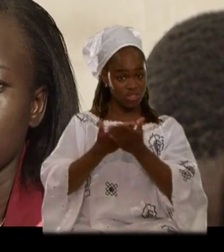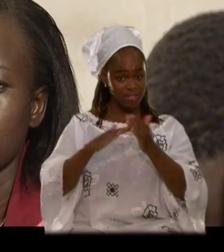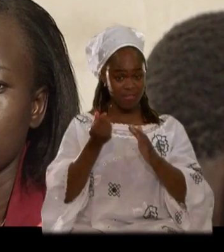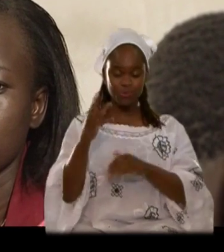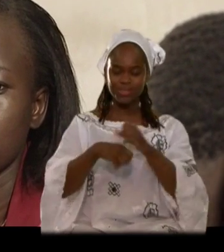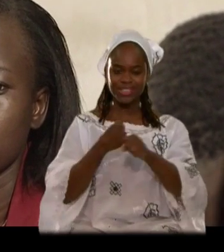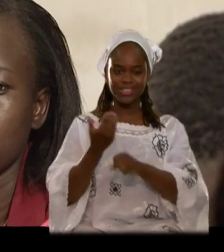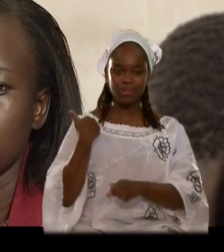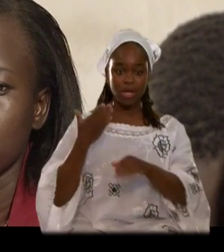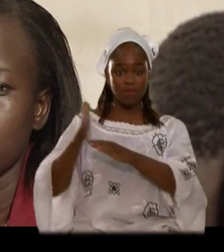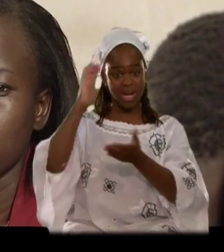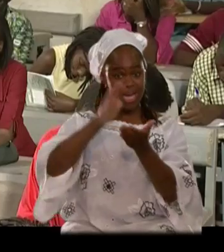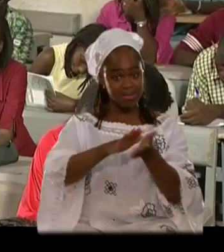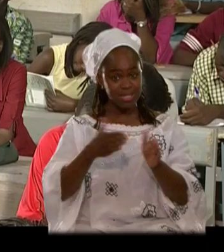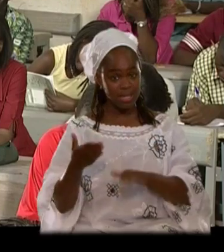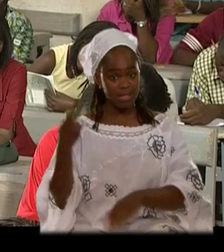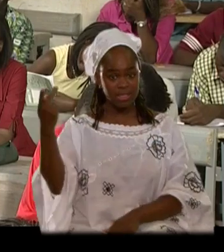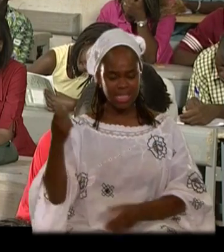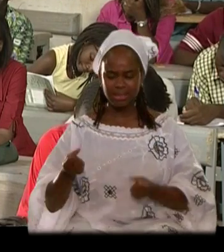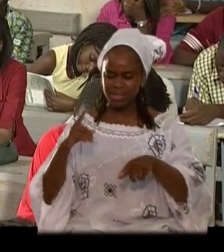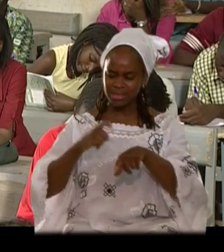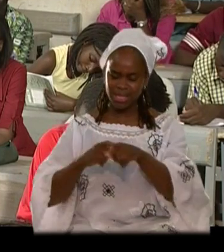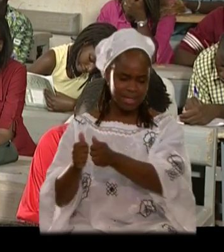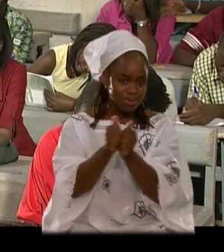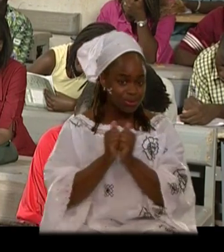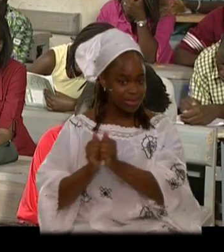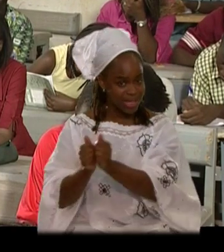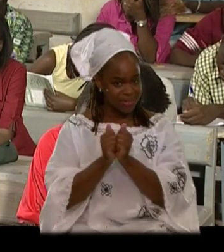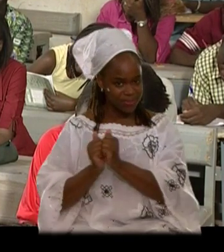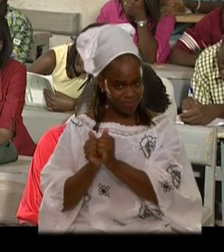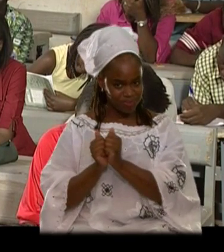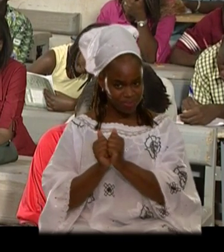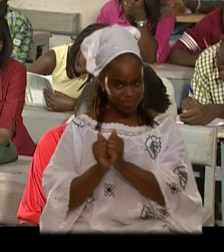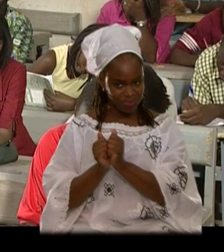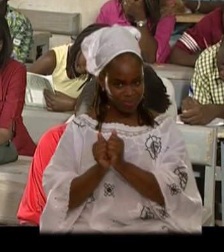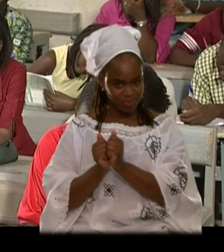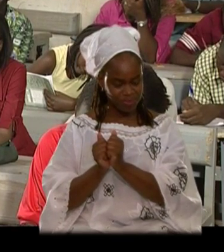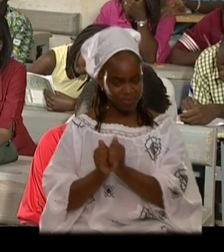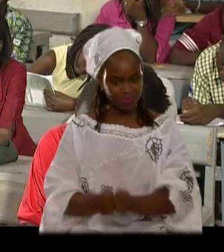after her husband died. She and I spend a lot of time together.